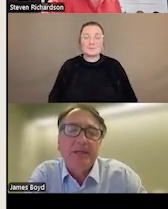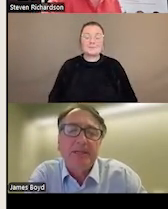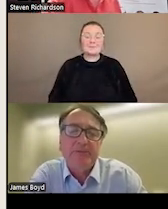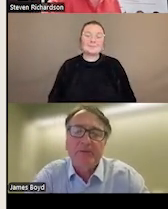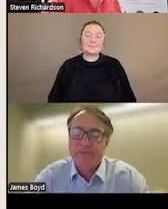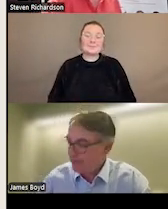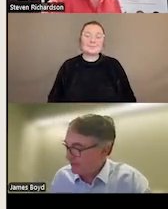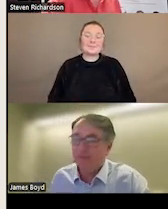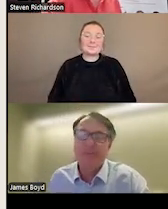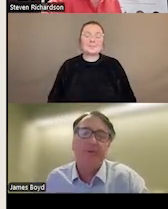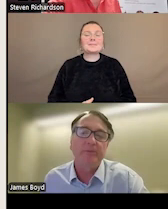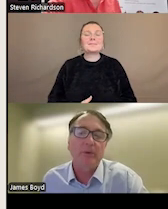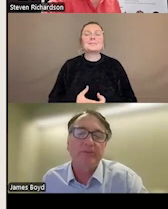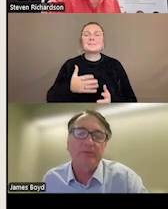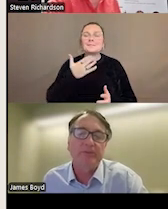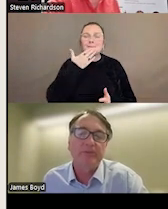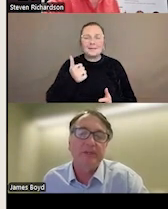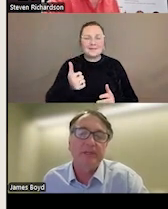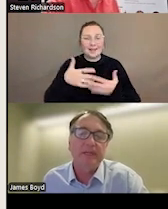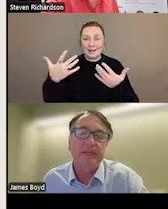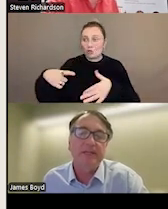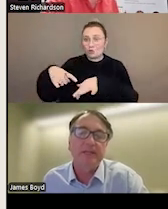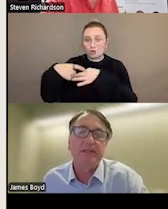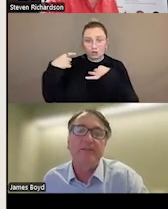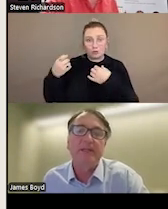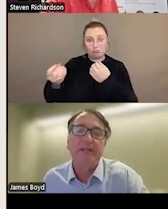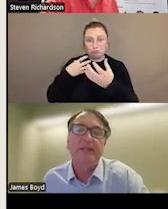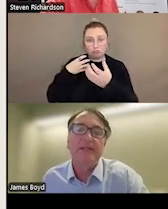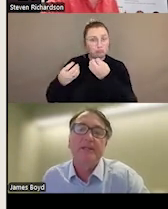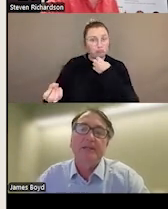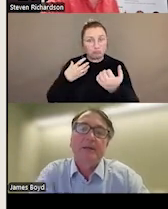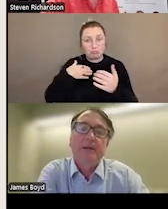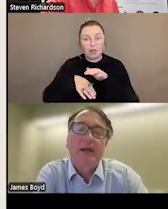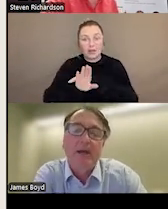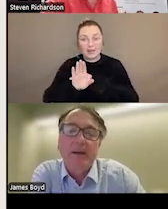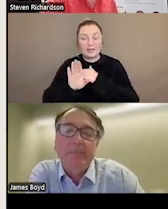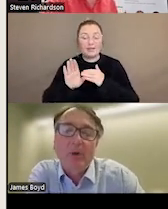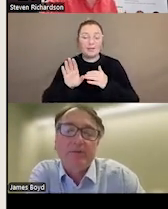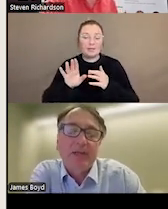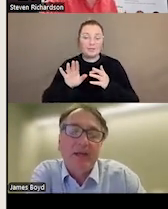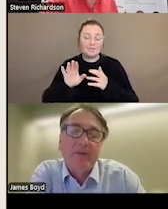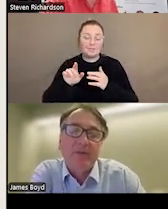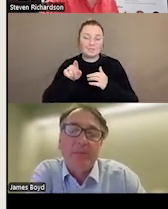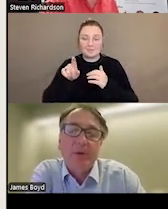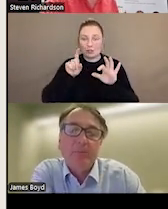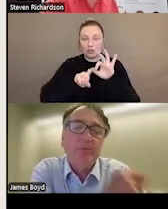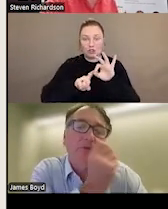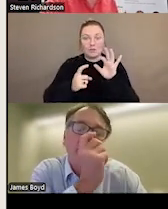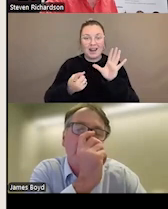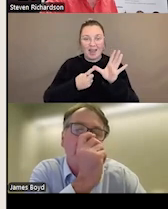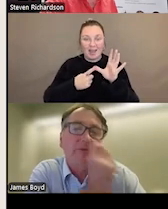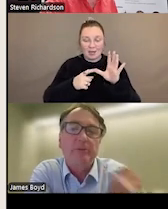Please feel free to throw some questions in the box down the bottom. We have a few